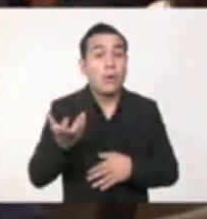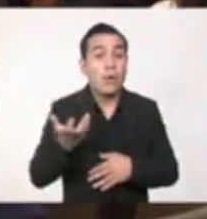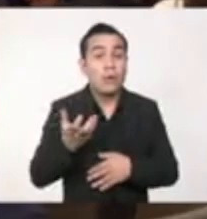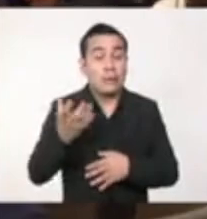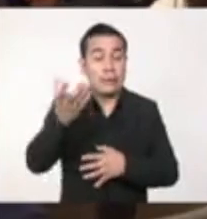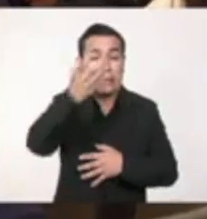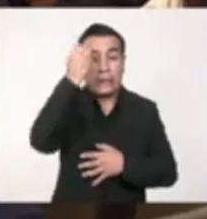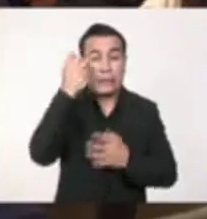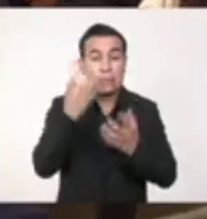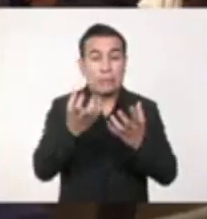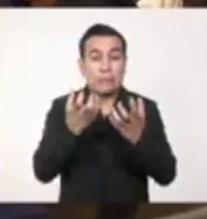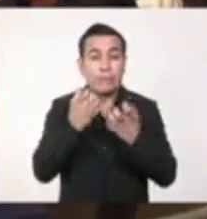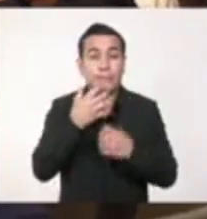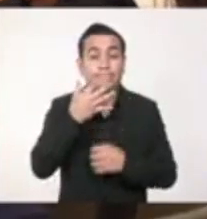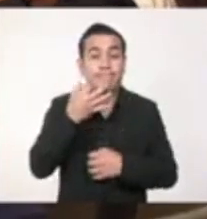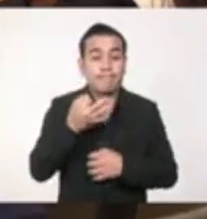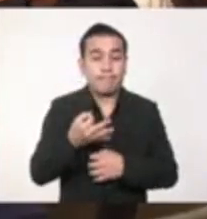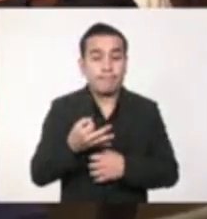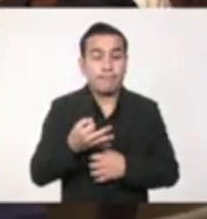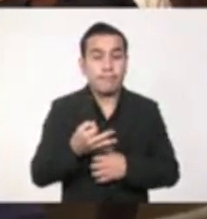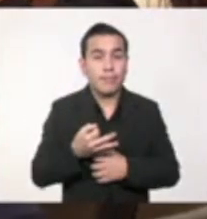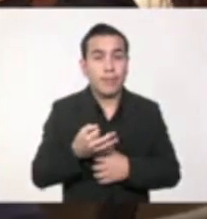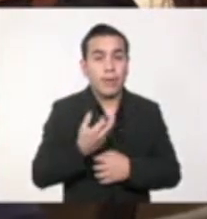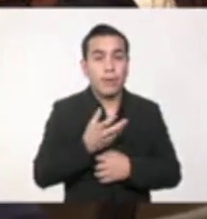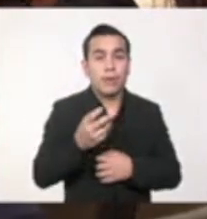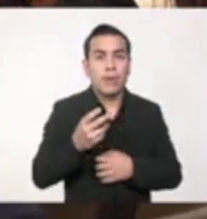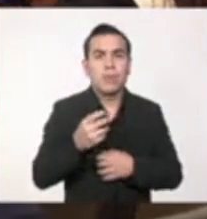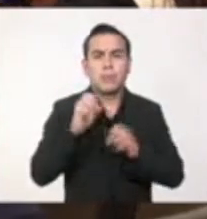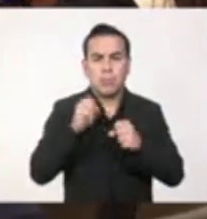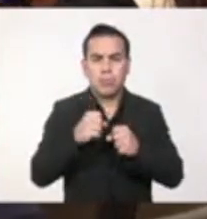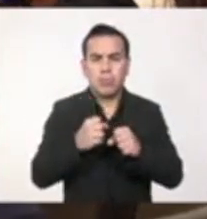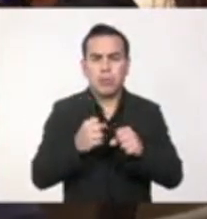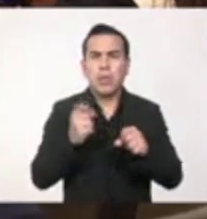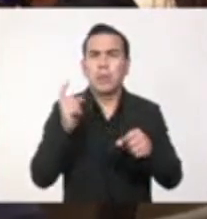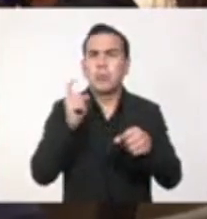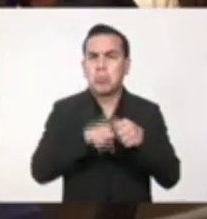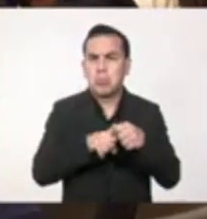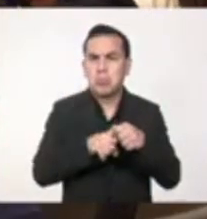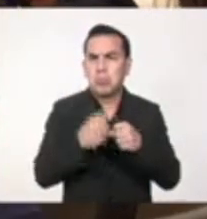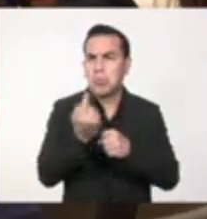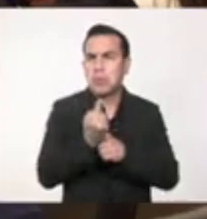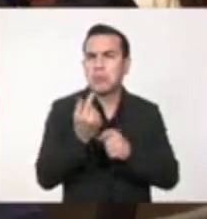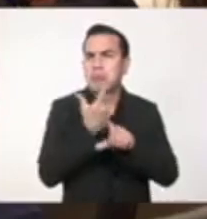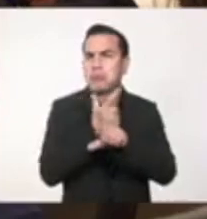internal, there you can register whoever wants. I do not